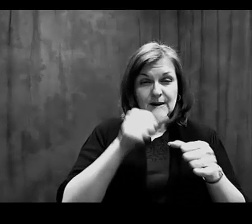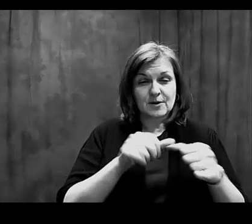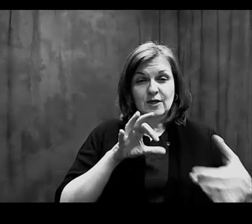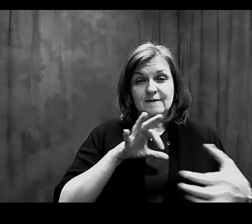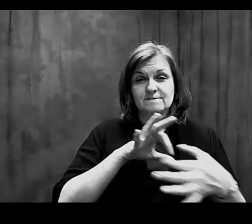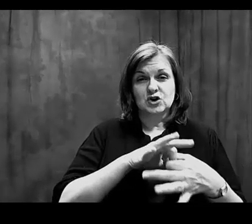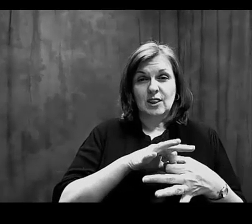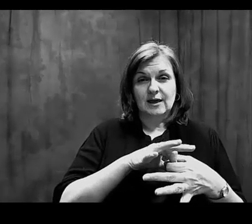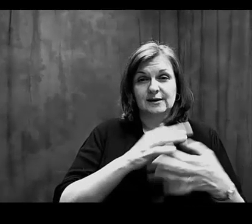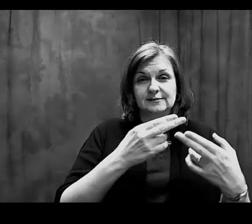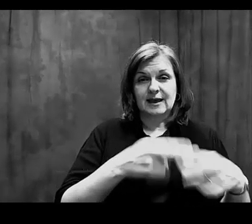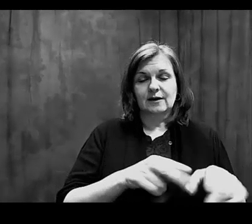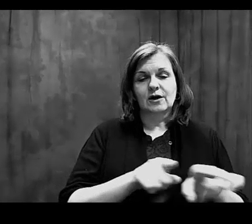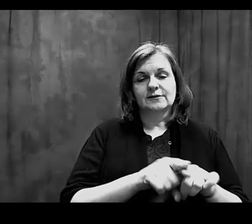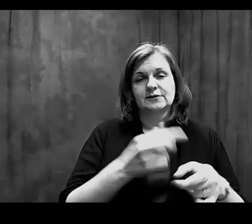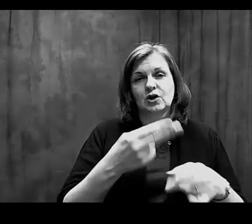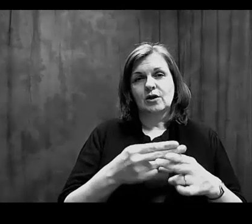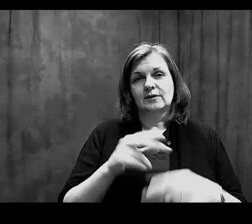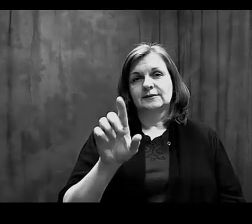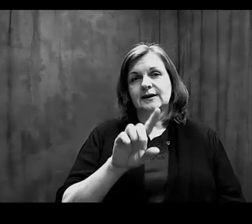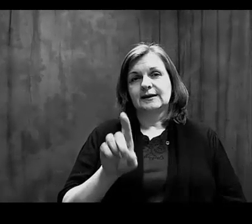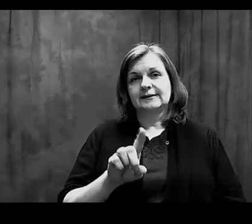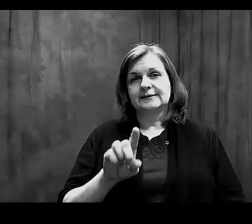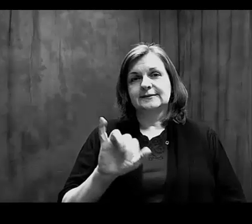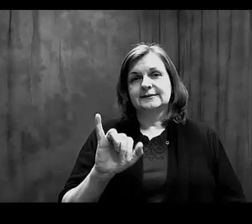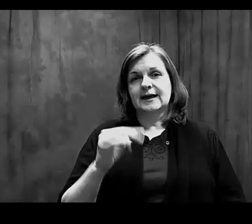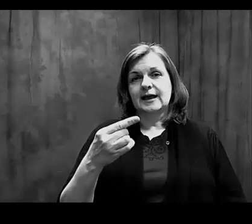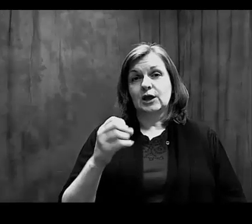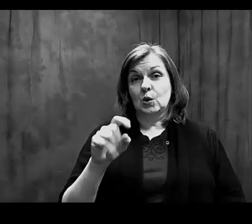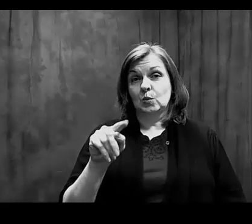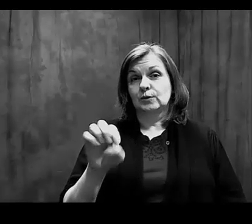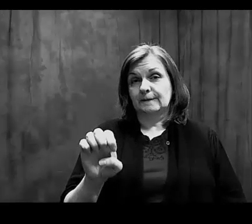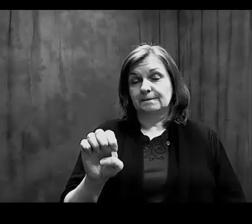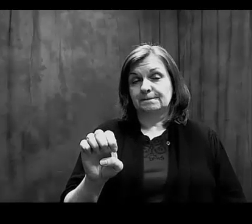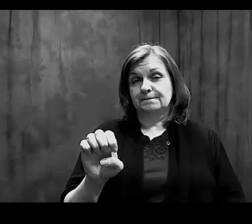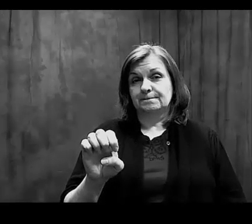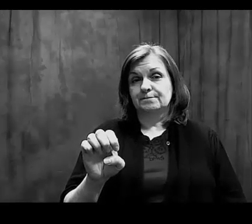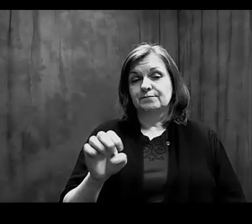remember fertilized egg is also known as zygote - right?